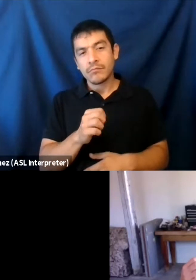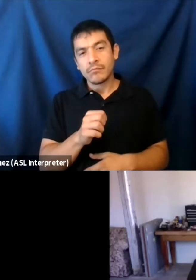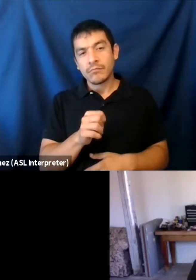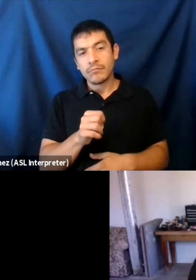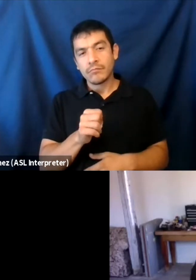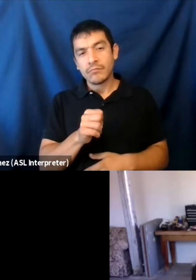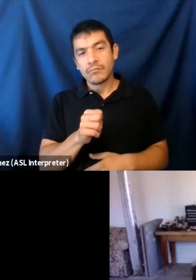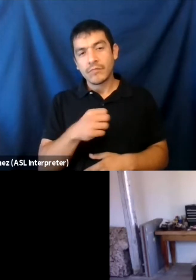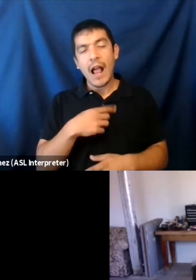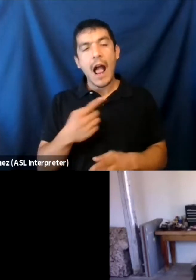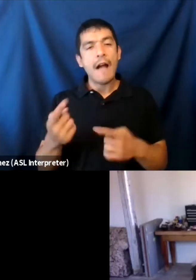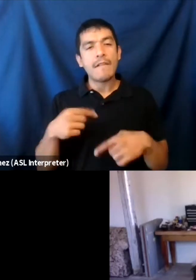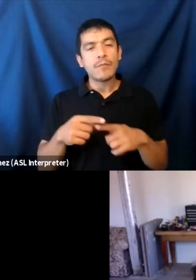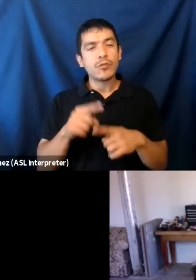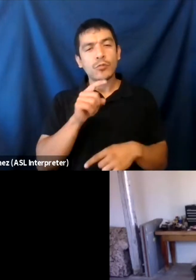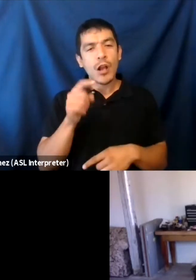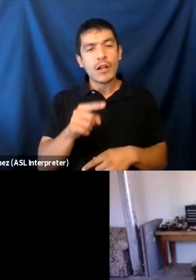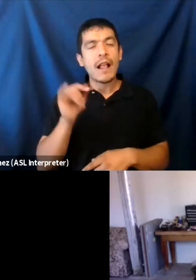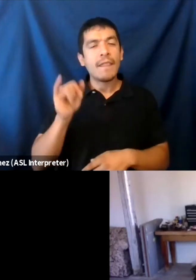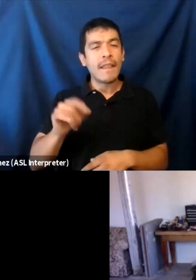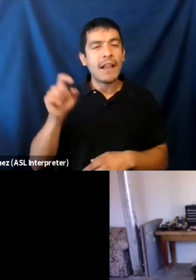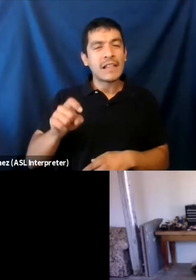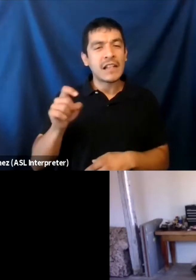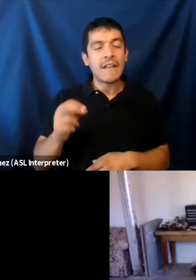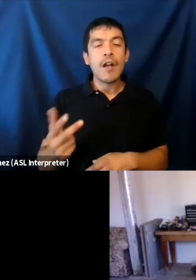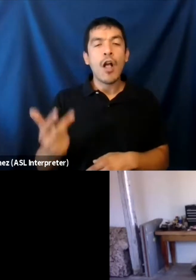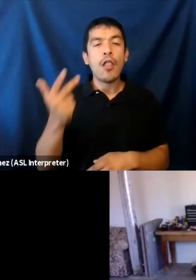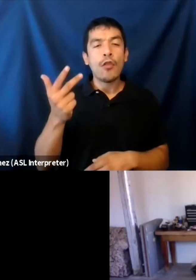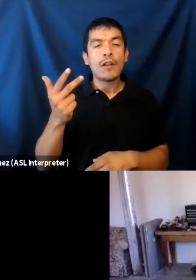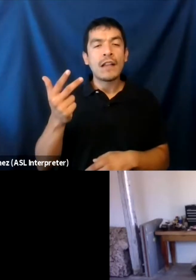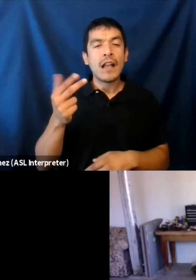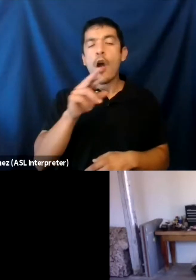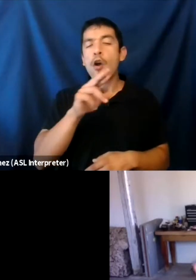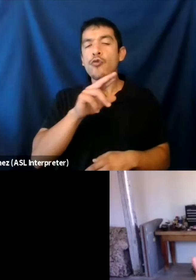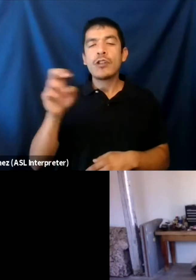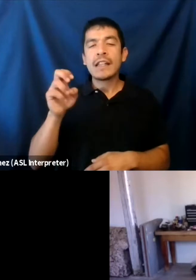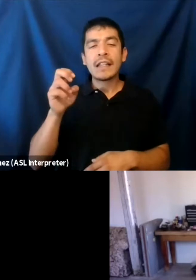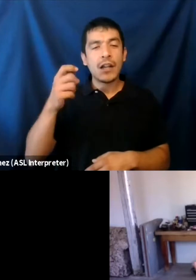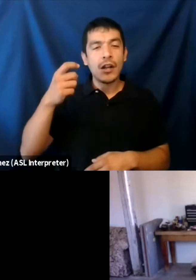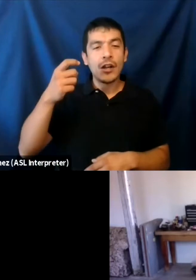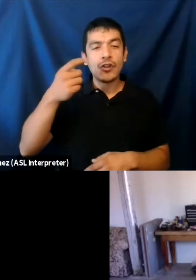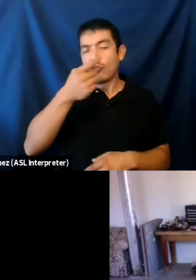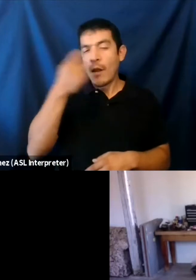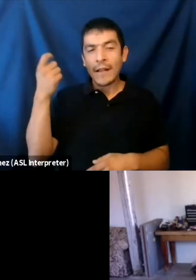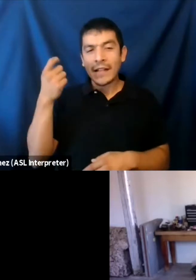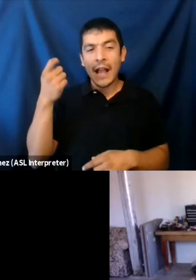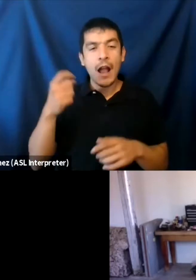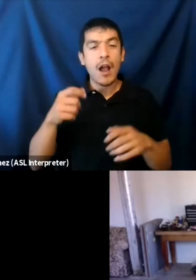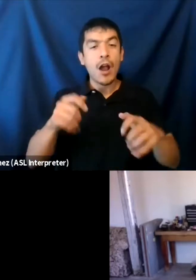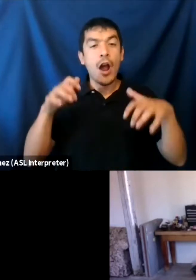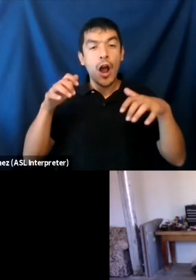I've come to question the necessity of re-traumatizing audiences for the sake of proving that a traumatic event occurred.